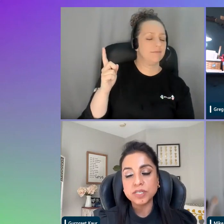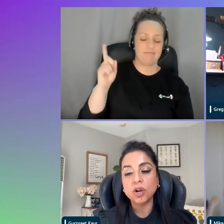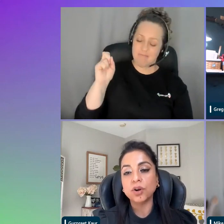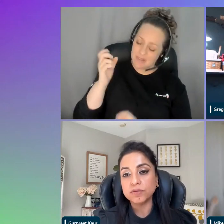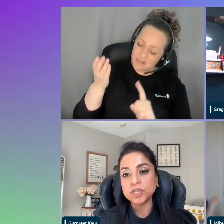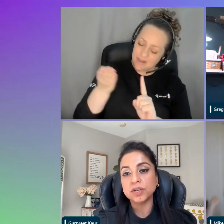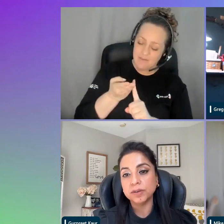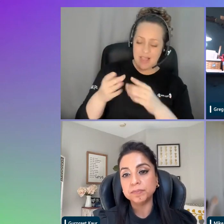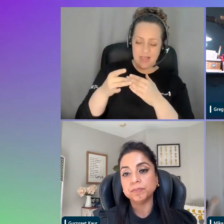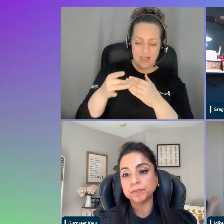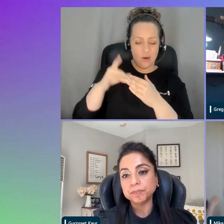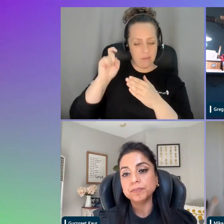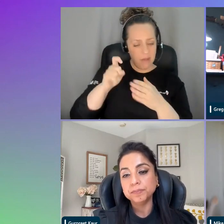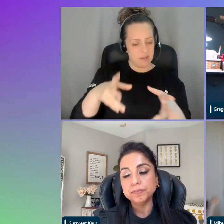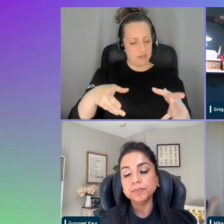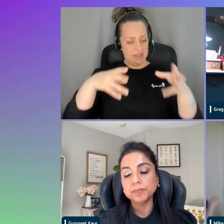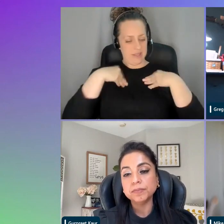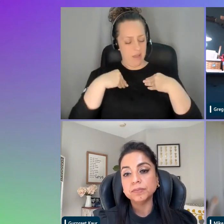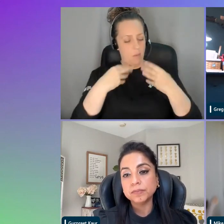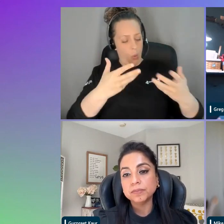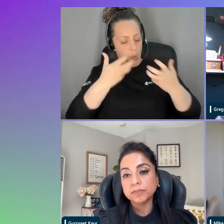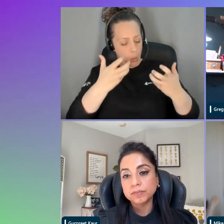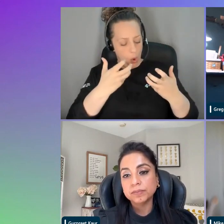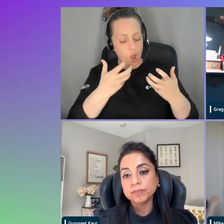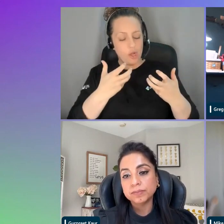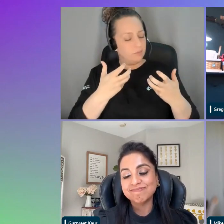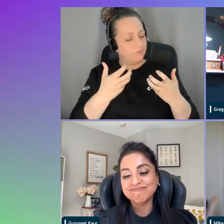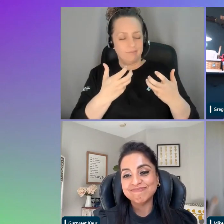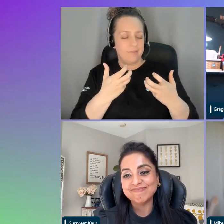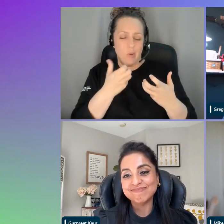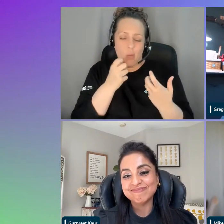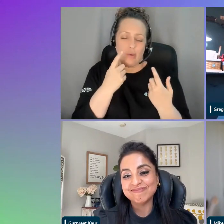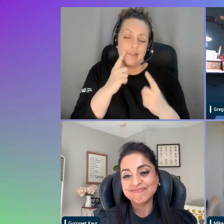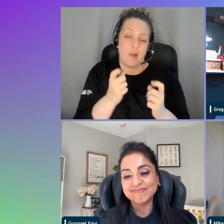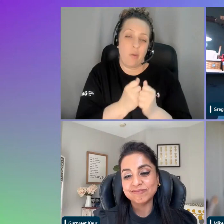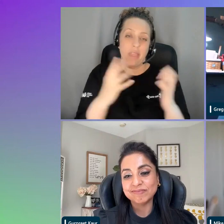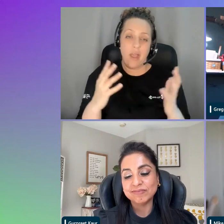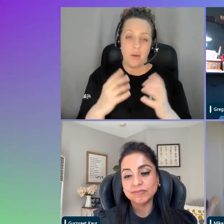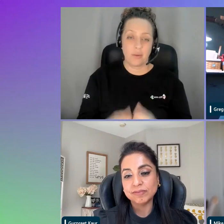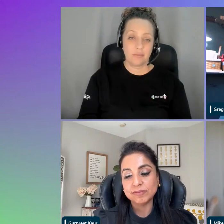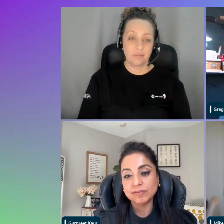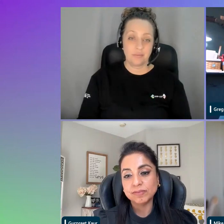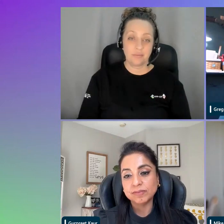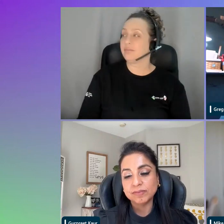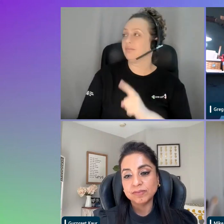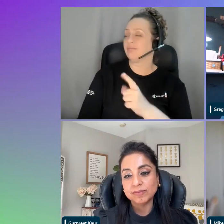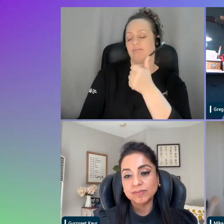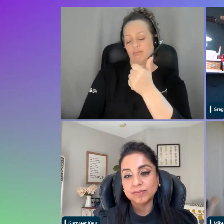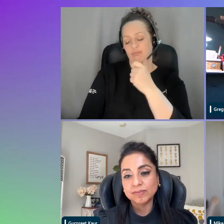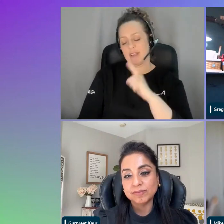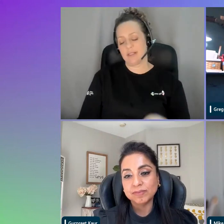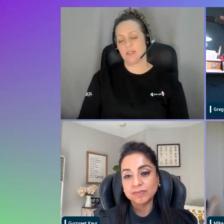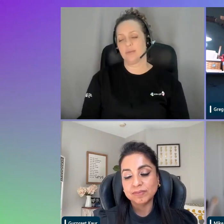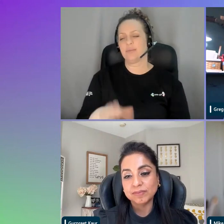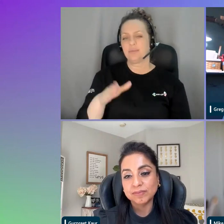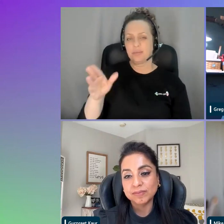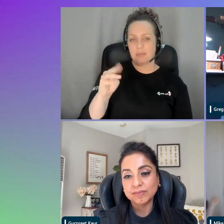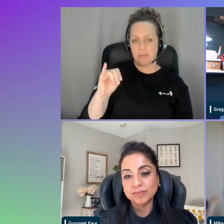will cause churn. >> Great answer. Okay Mike. Yeah. Uh, well, first of all, I'm still there. You're quotable